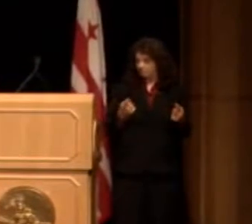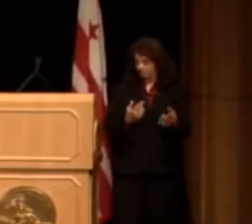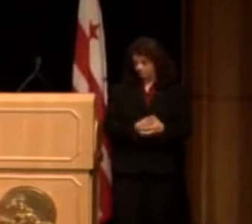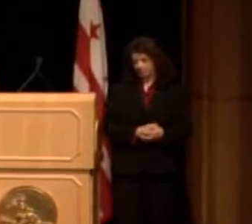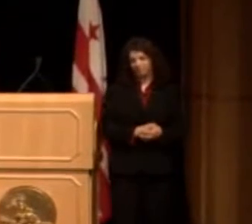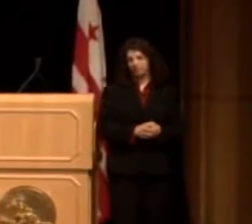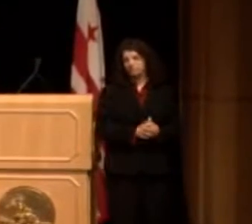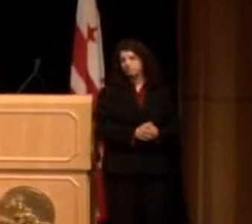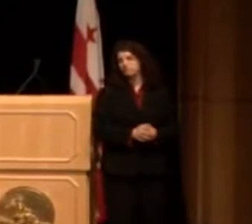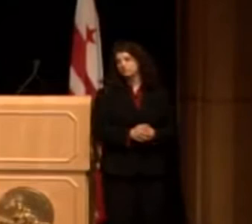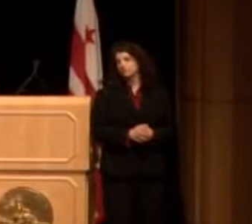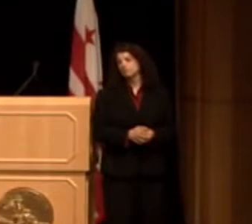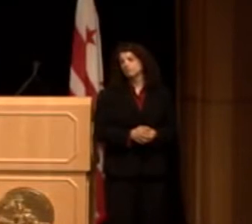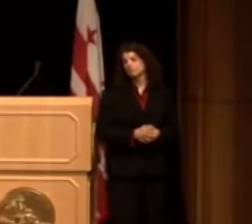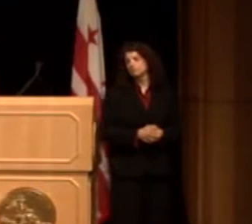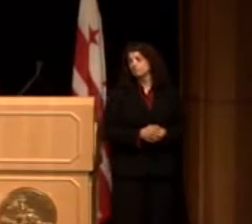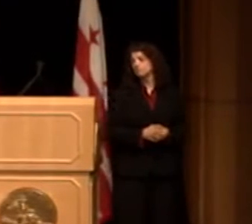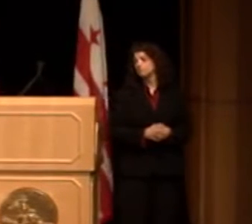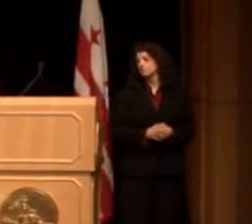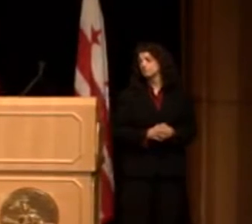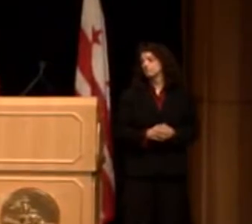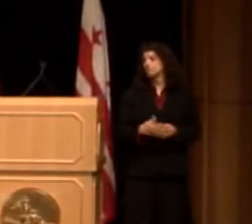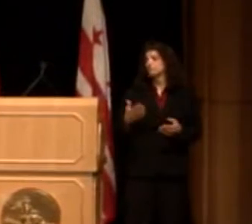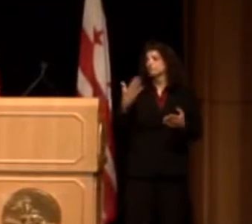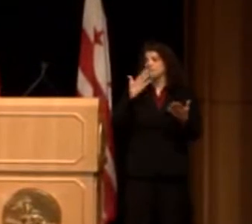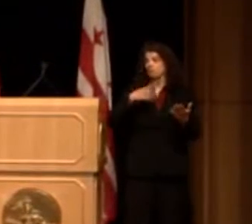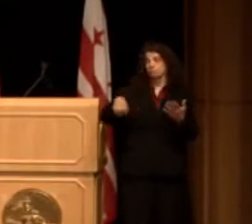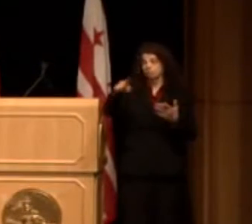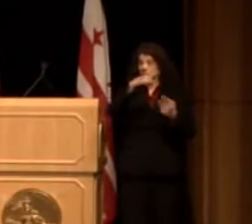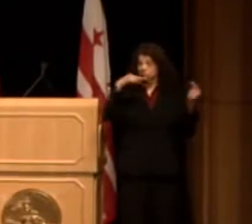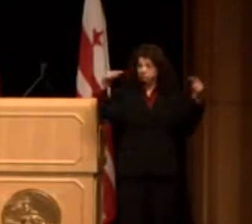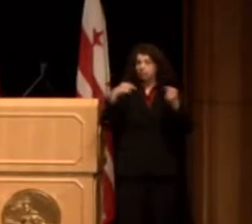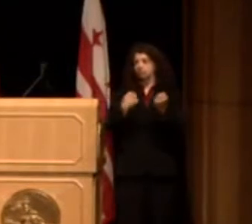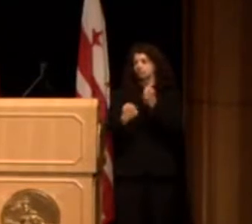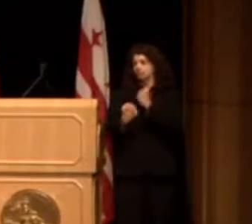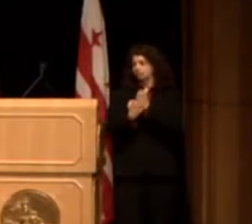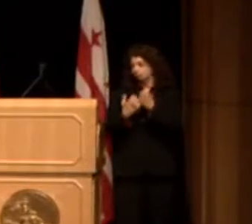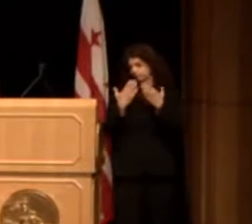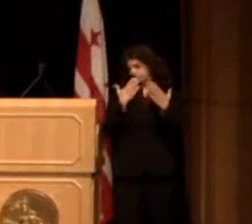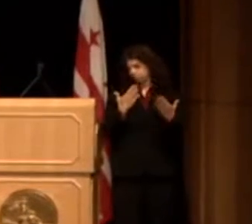BEING ABLE TO SUPPORT US AS IT RELATES TO THAT. ALSO IF THE PEOPLE WHO ARE IN THE DEPUTY MAYOR'S OFFICE COULD